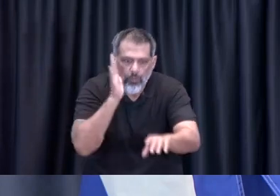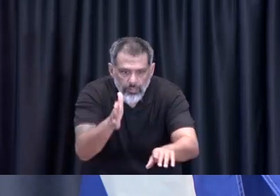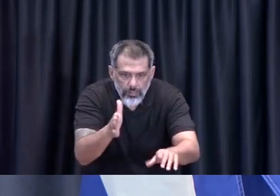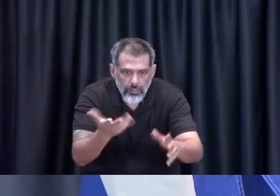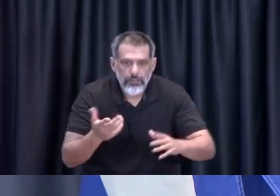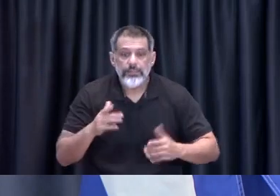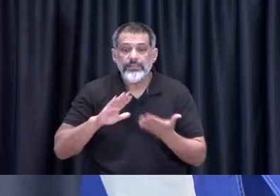680.